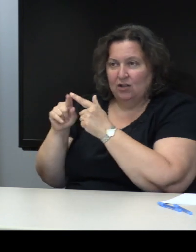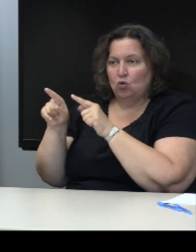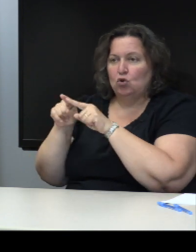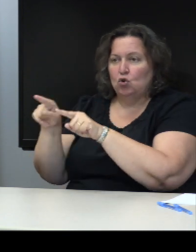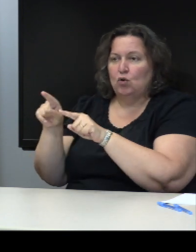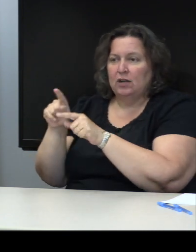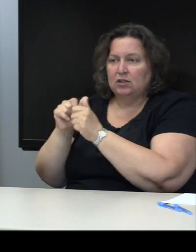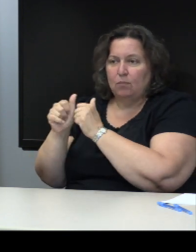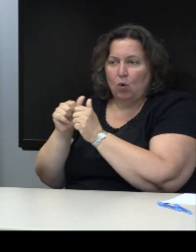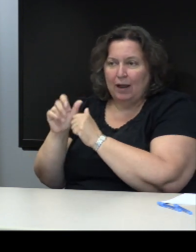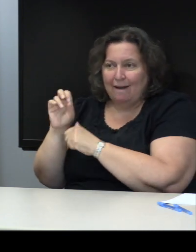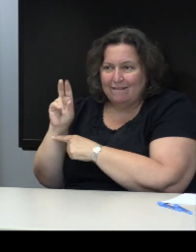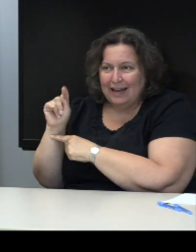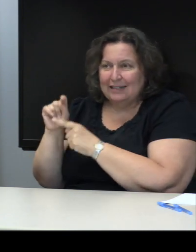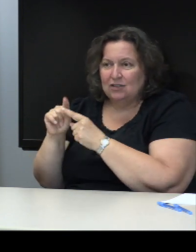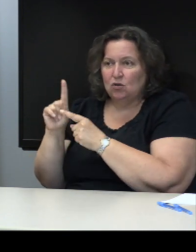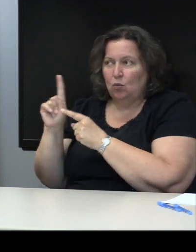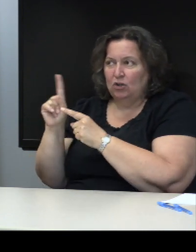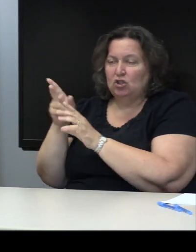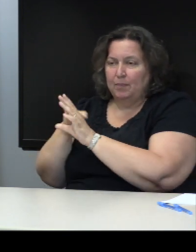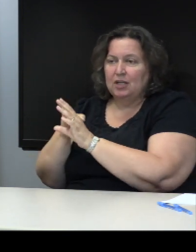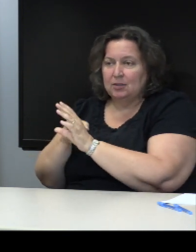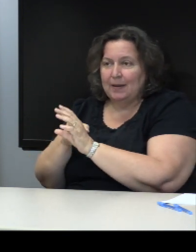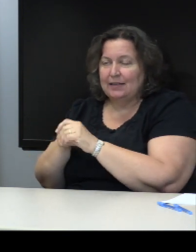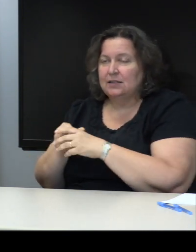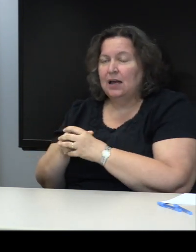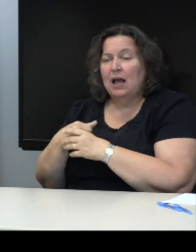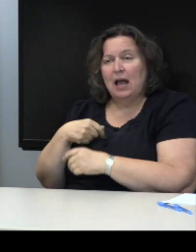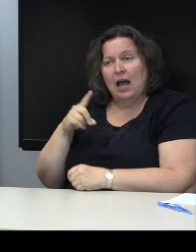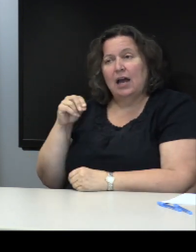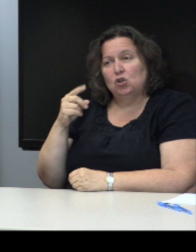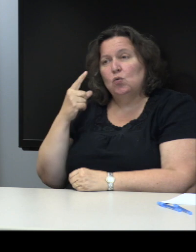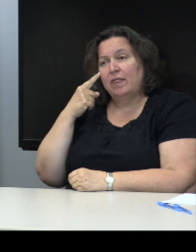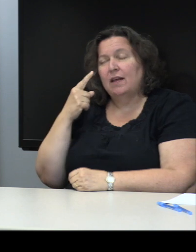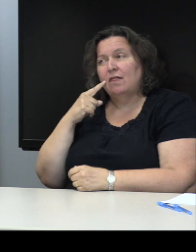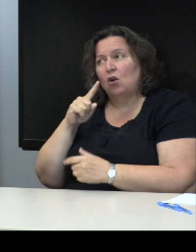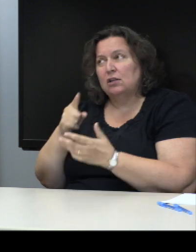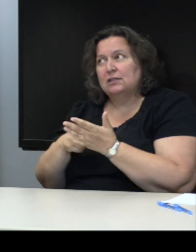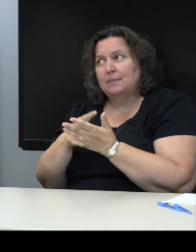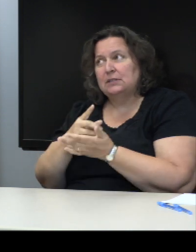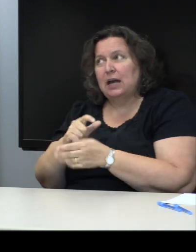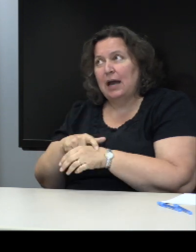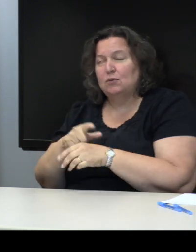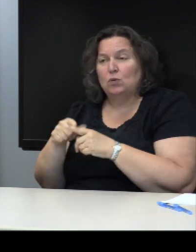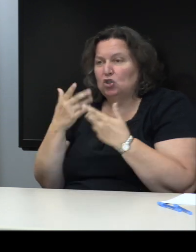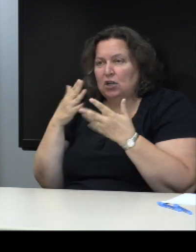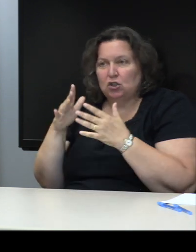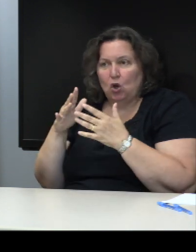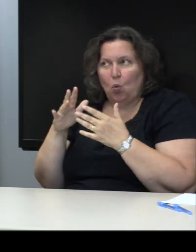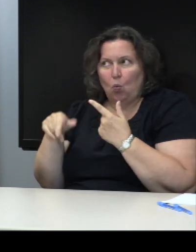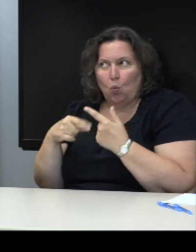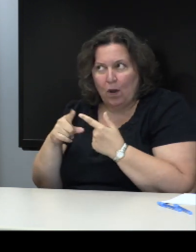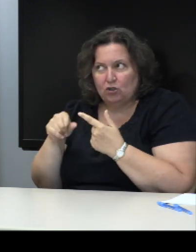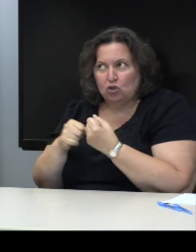that she participates in. I do think there are times when she just doesn’t know when she should advocate for herself